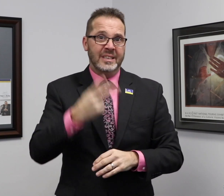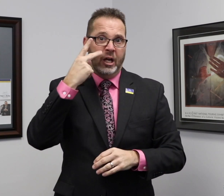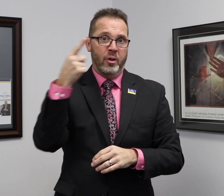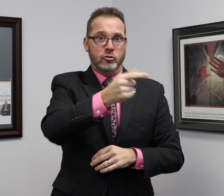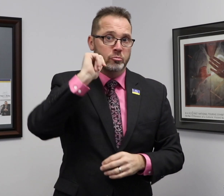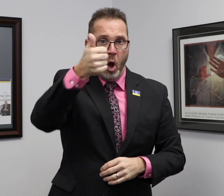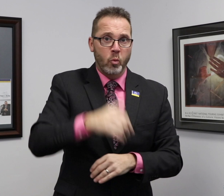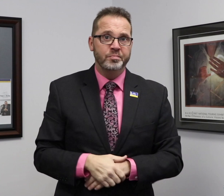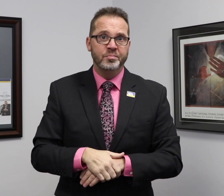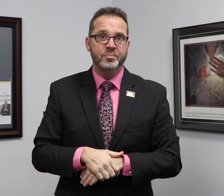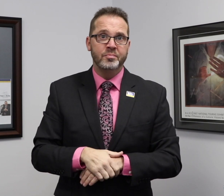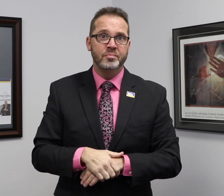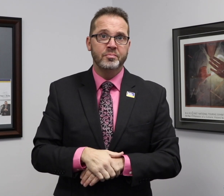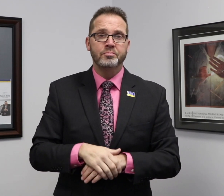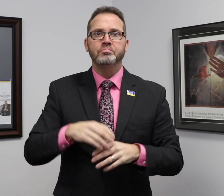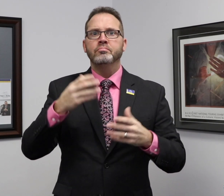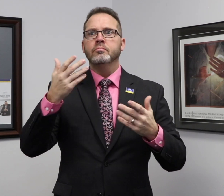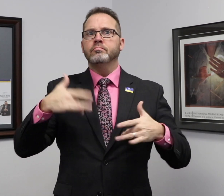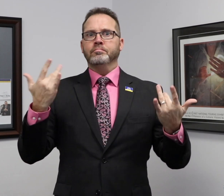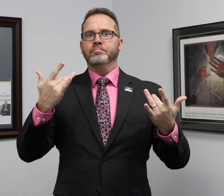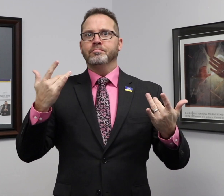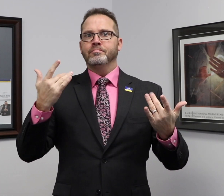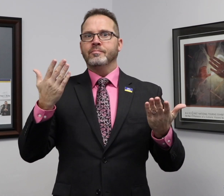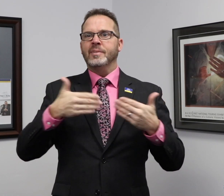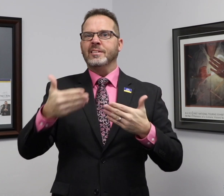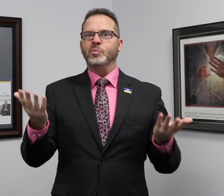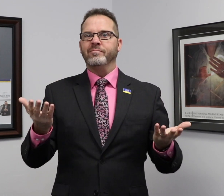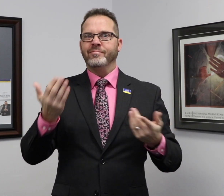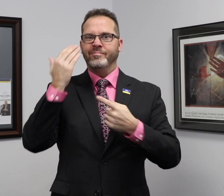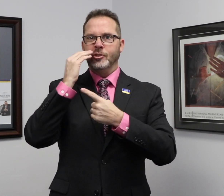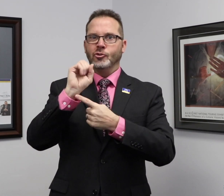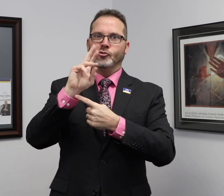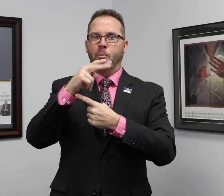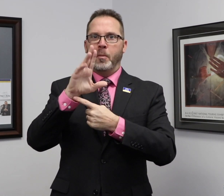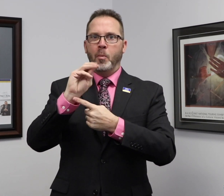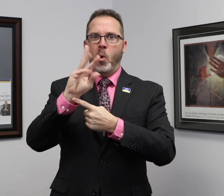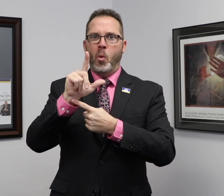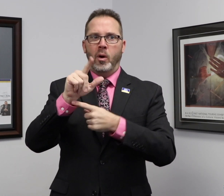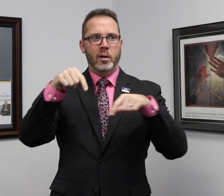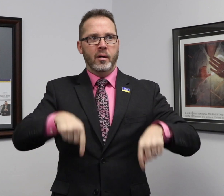the information online for you. Of course the Super Bowl is also